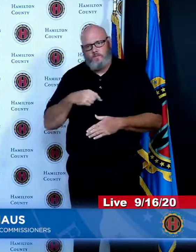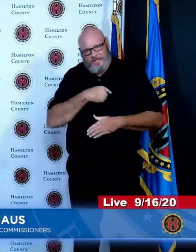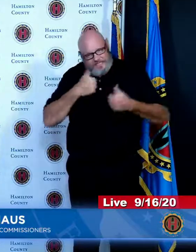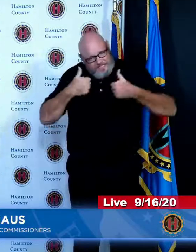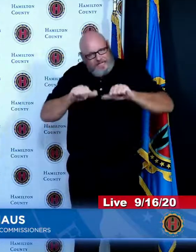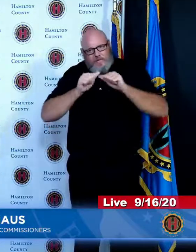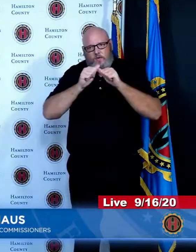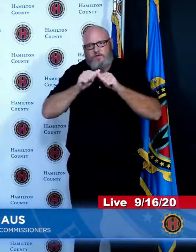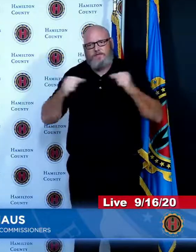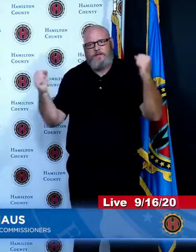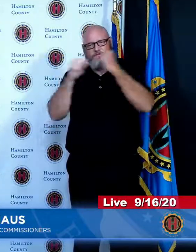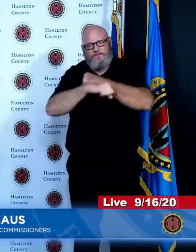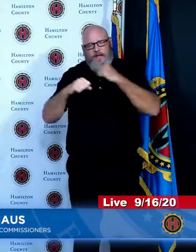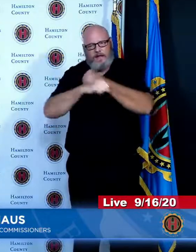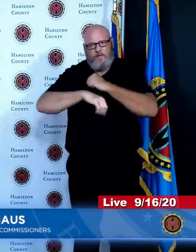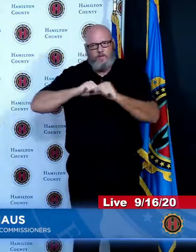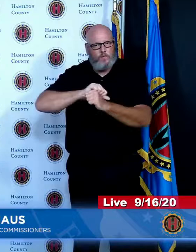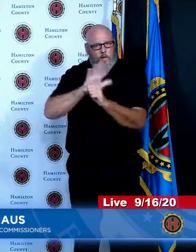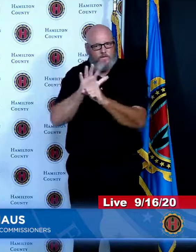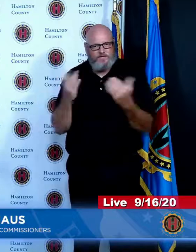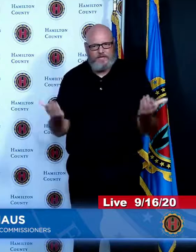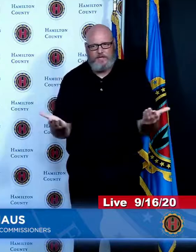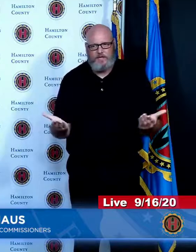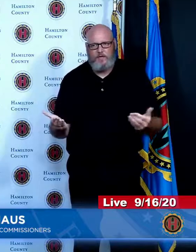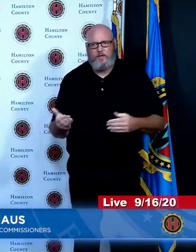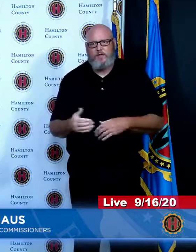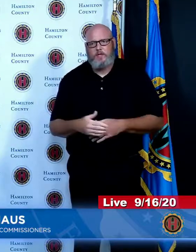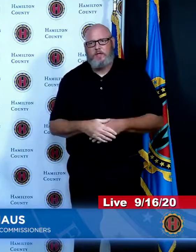and the world really for that matter so all right very good so we're ready for